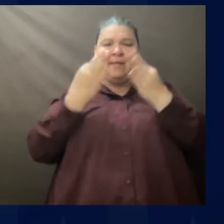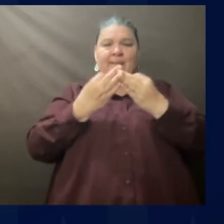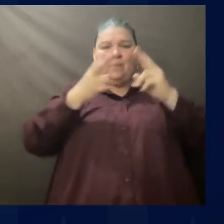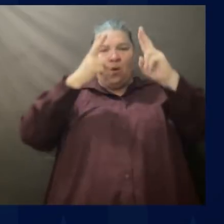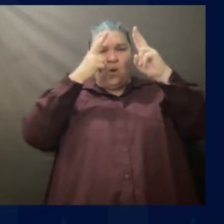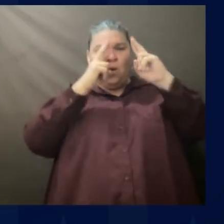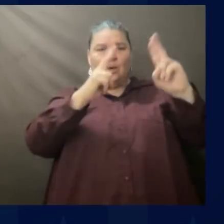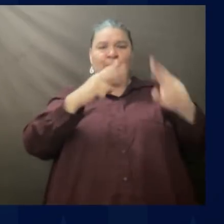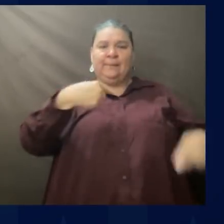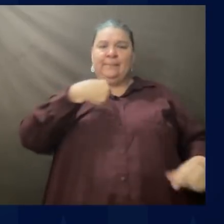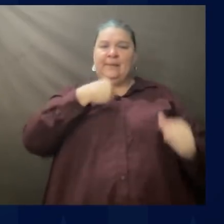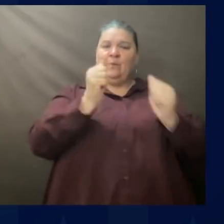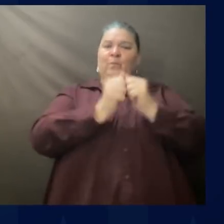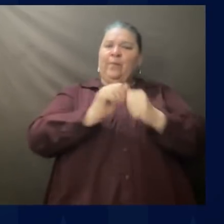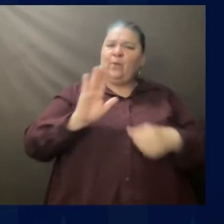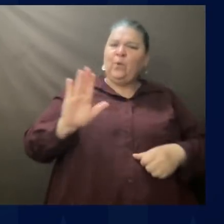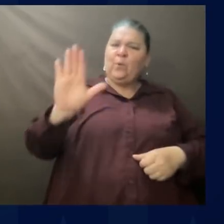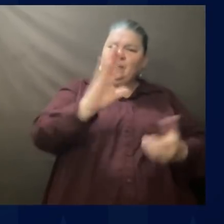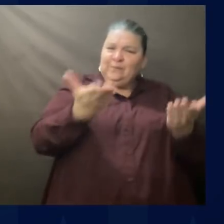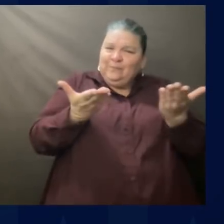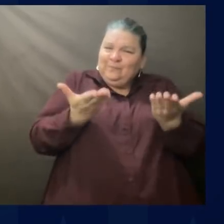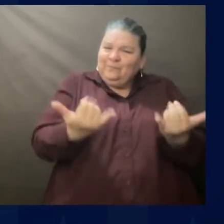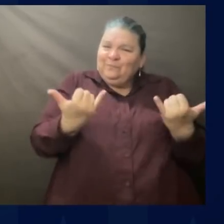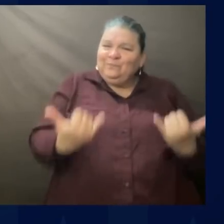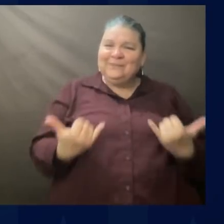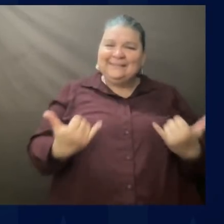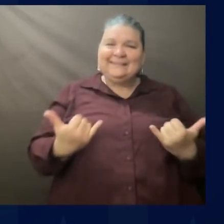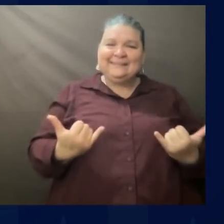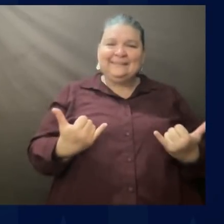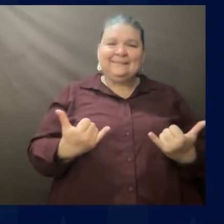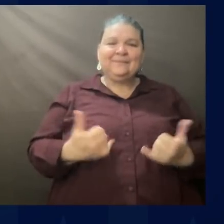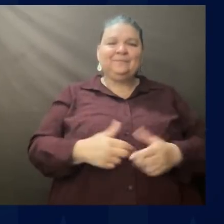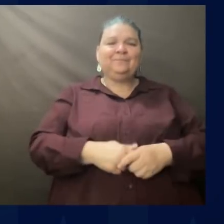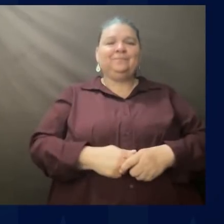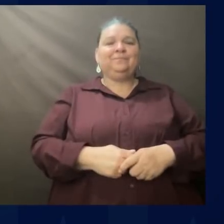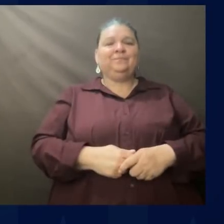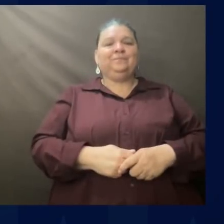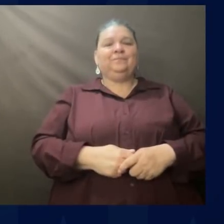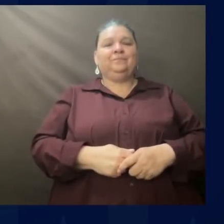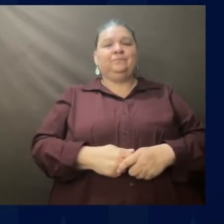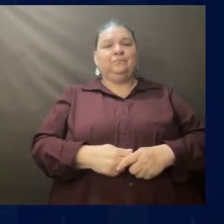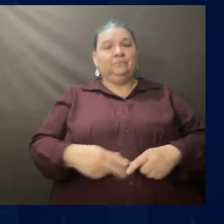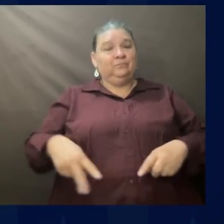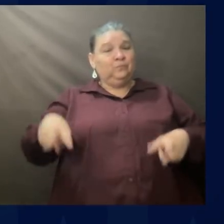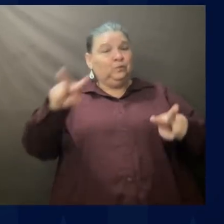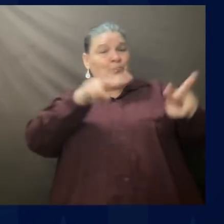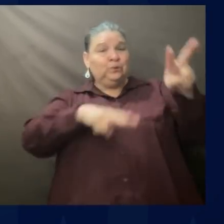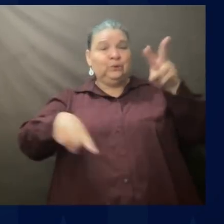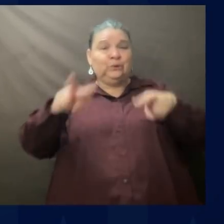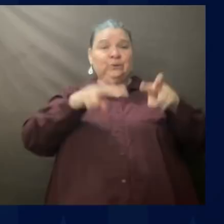I know that when you look across this hallowed ground, you ache for those you have lost.